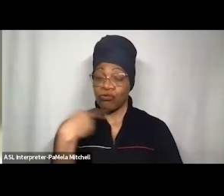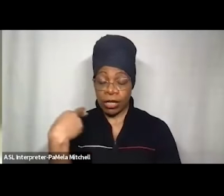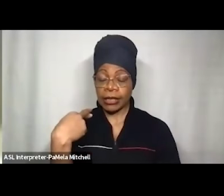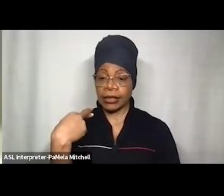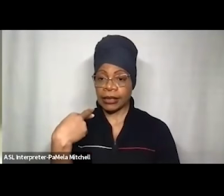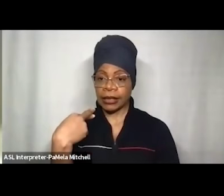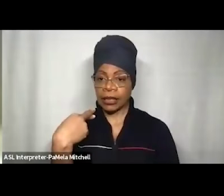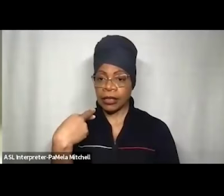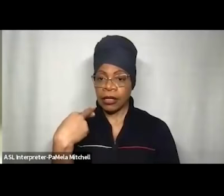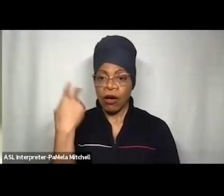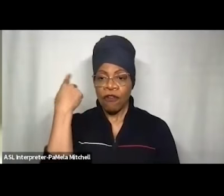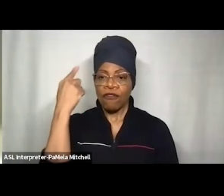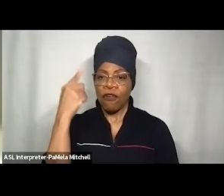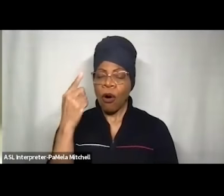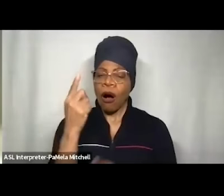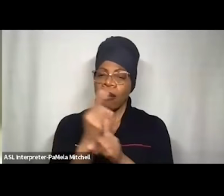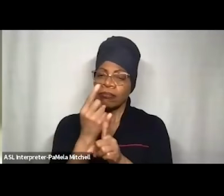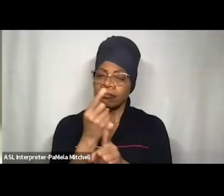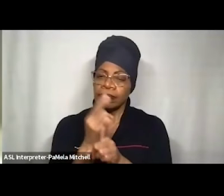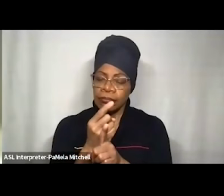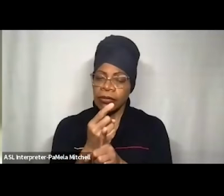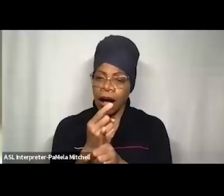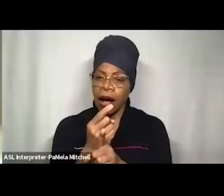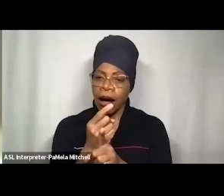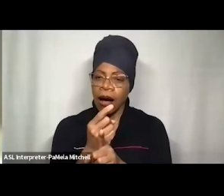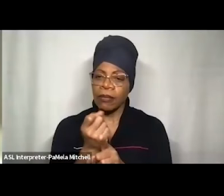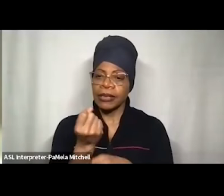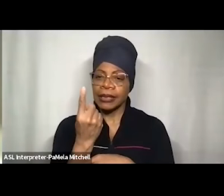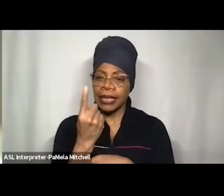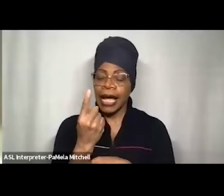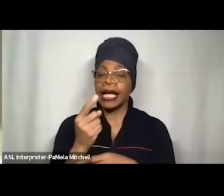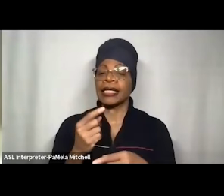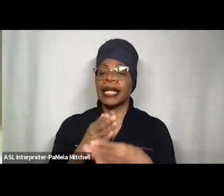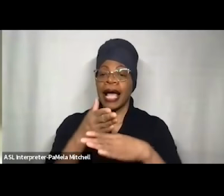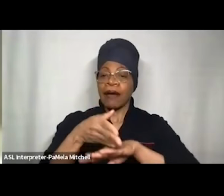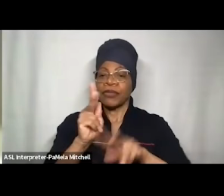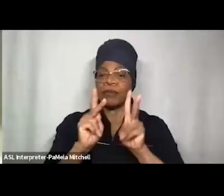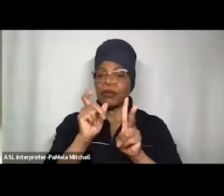through an accurate depiction of what goes on after people are assessed for substance use disorders.